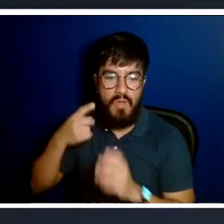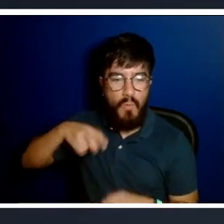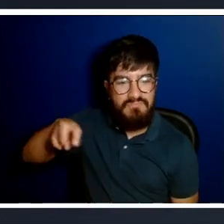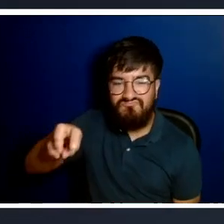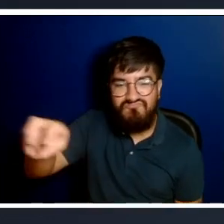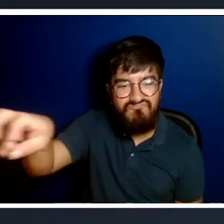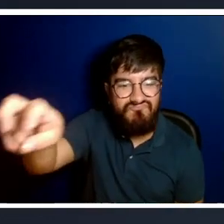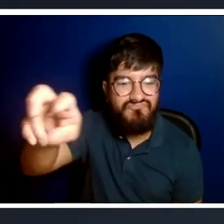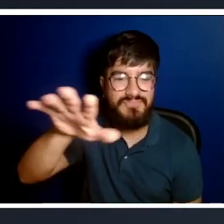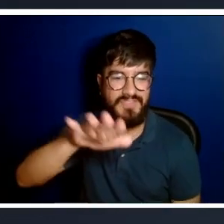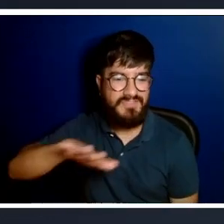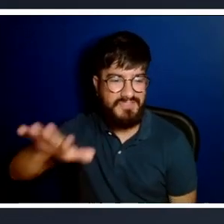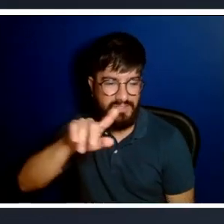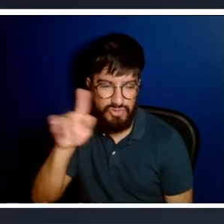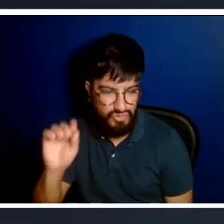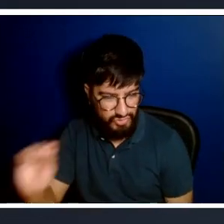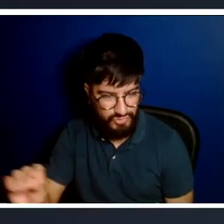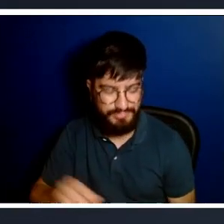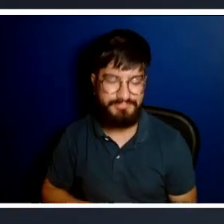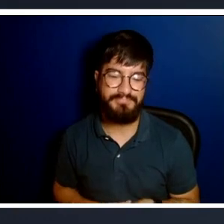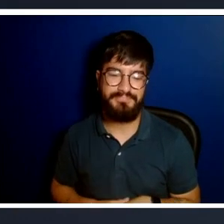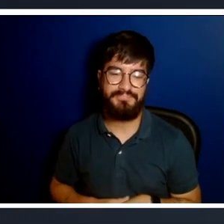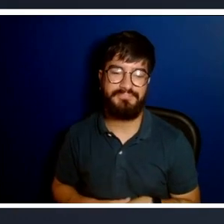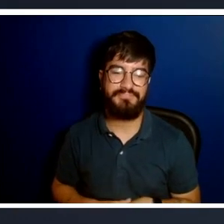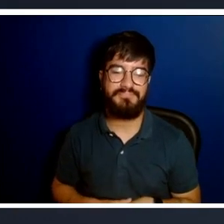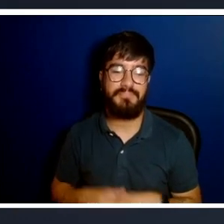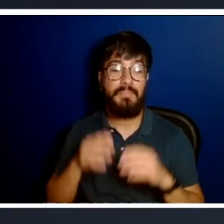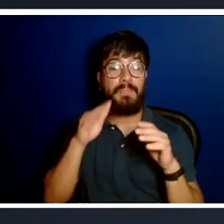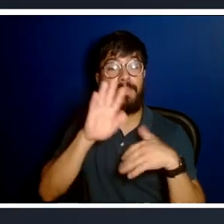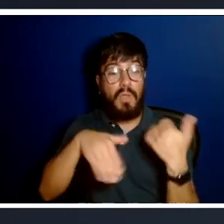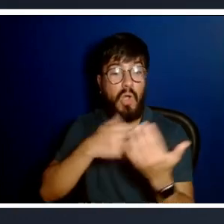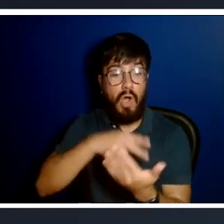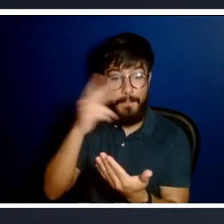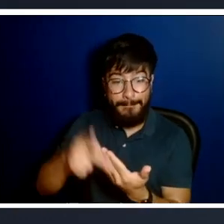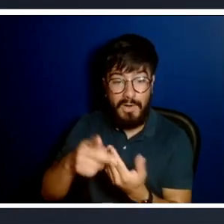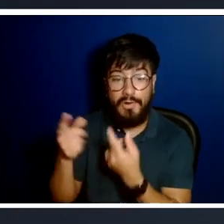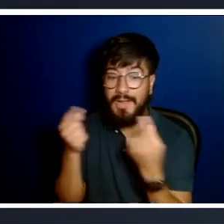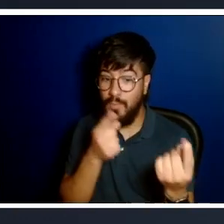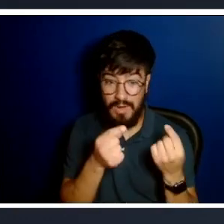for all the programs we will end with an action. So, connecting what we saw with our animals,